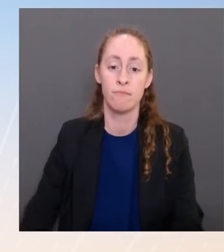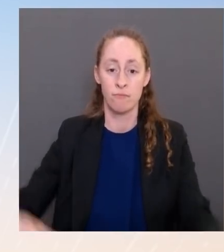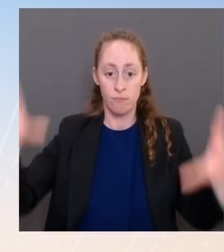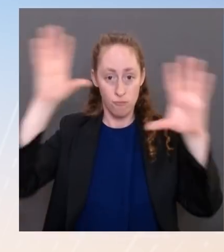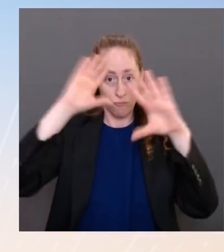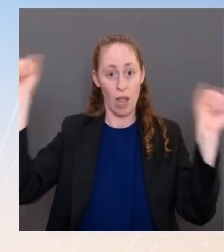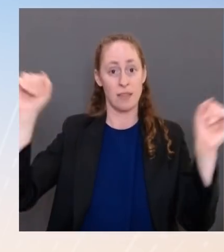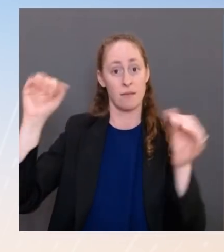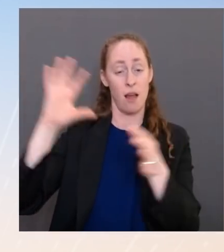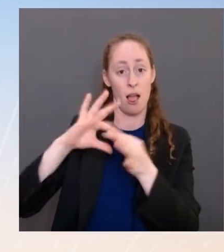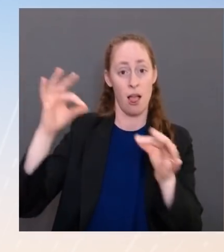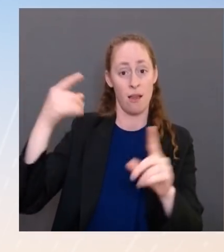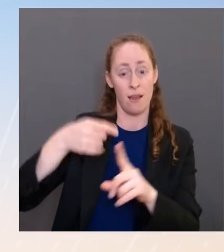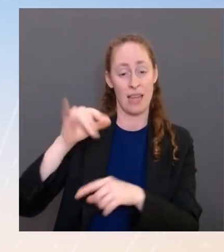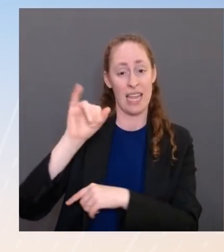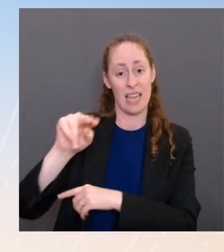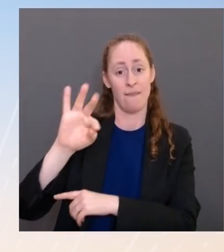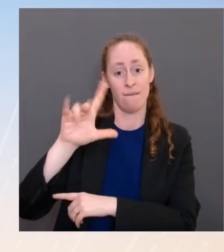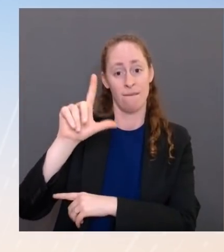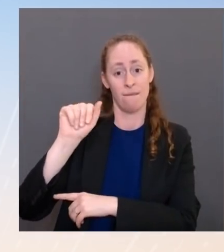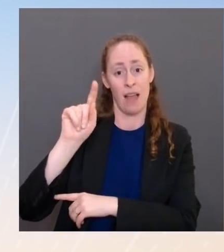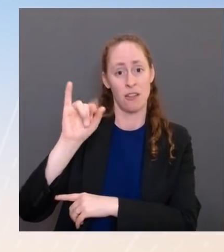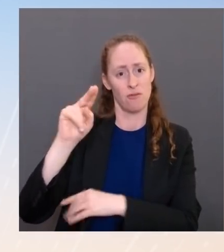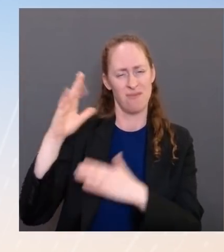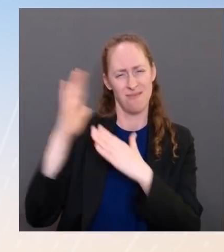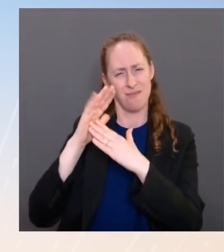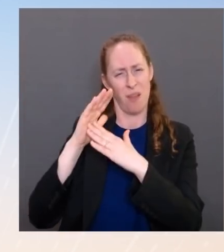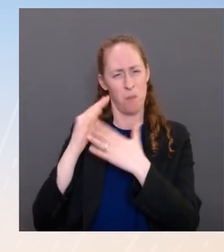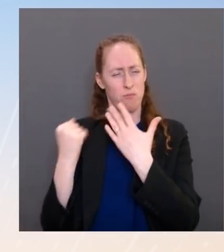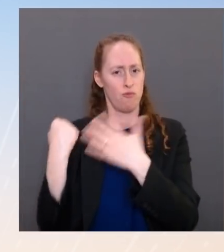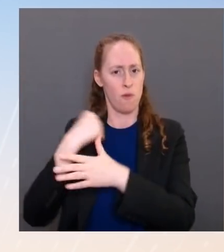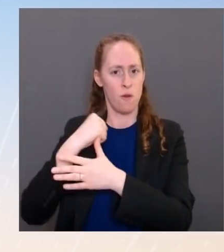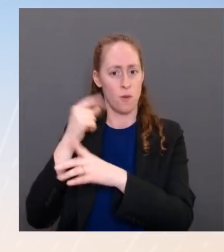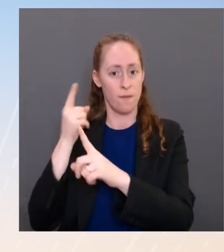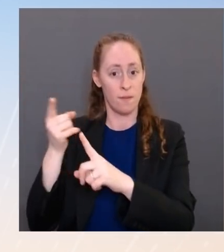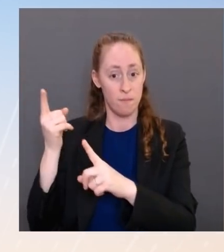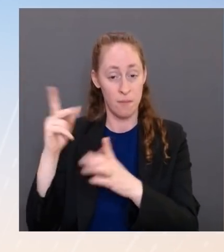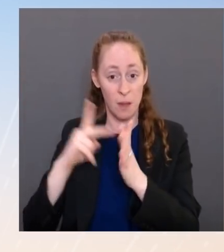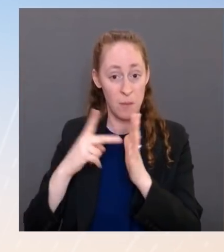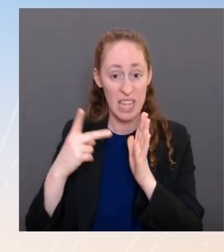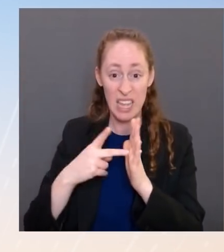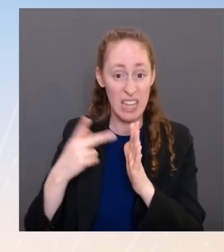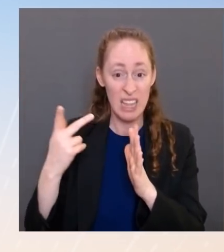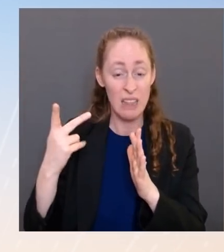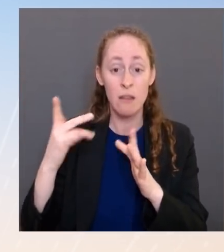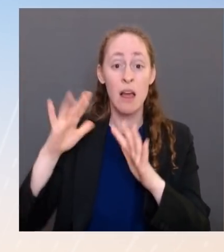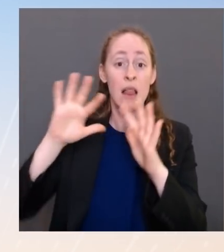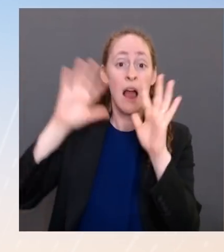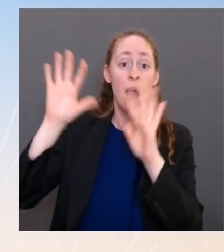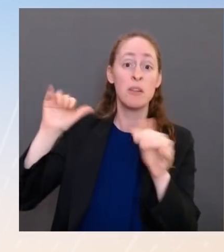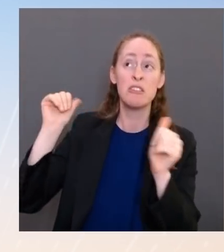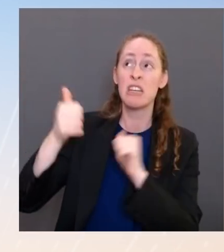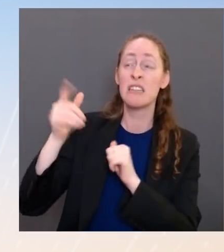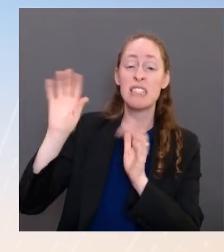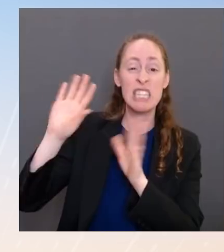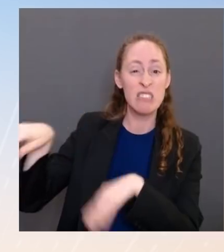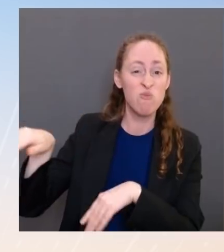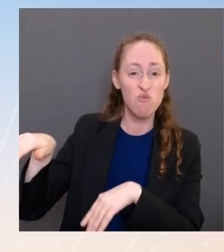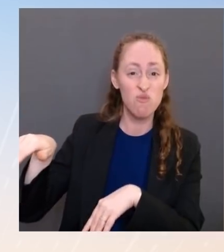Ms. Psaki: Well, I would say first that inflation and the rise in cost for people across the country has long been the top issue for peo- --